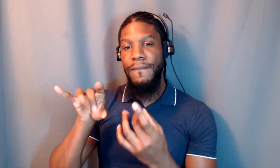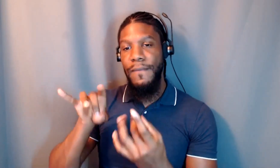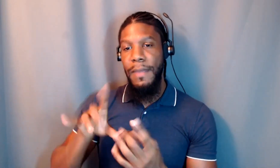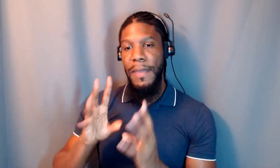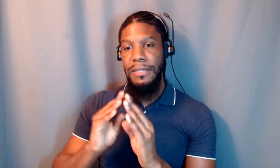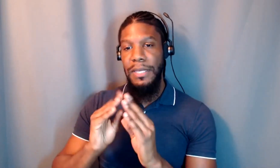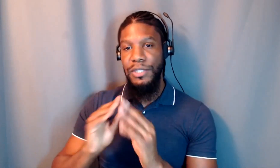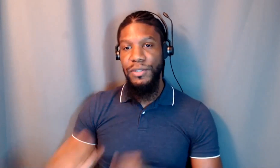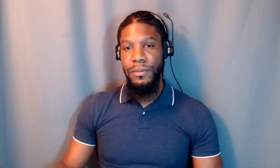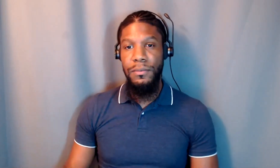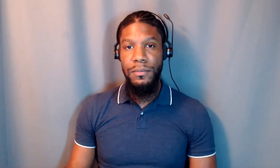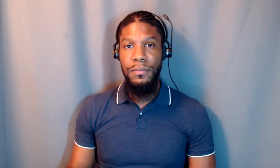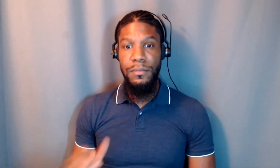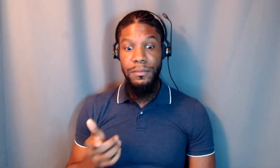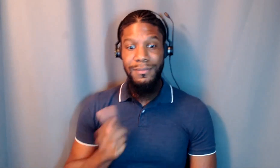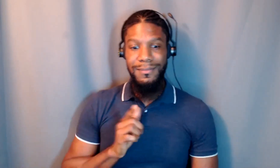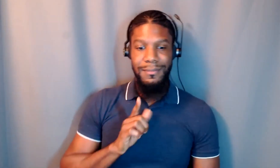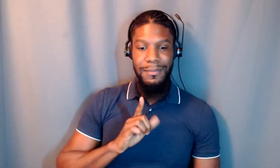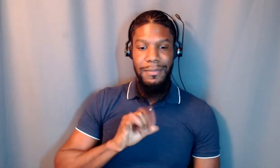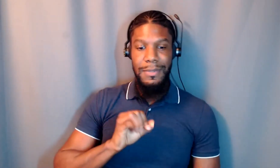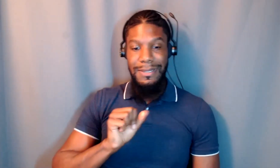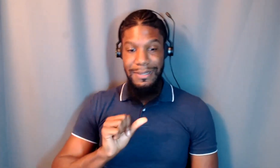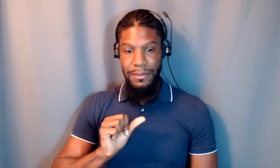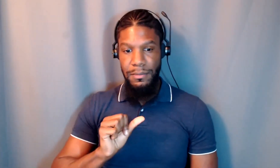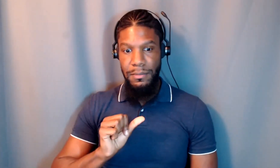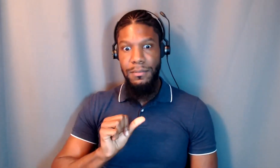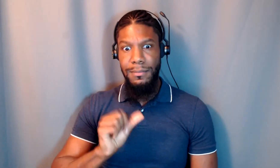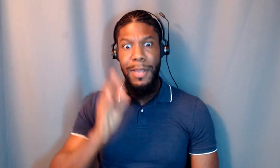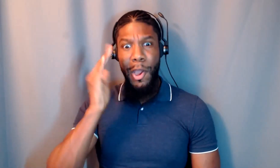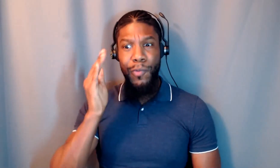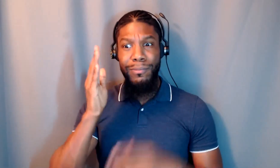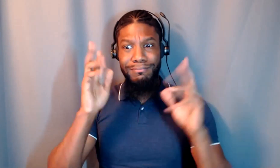[Lisa] This is Lisa again. I hope that people will share in chat what they do in their context